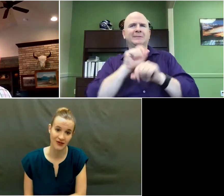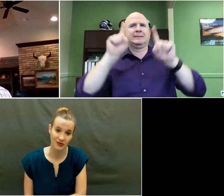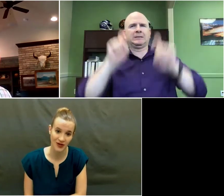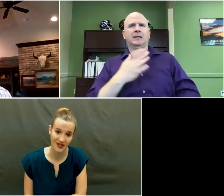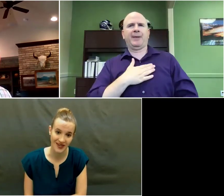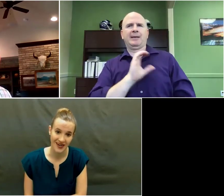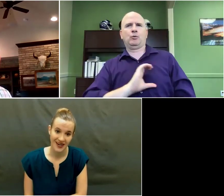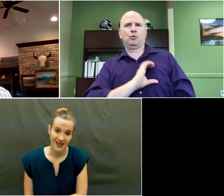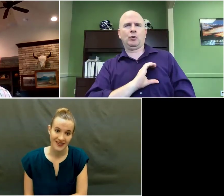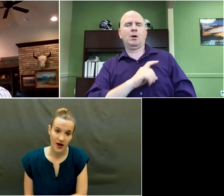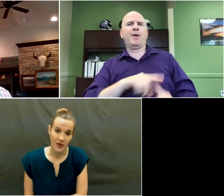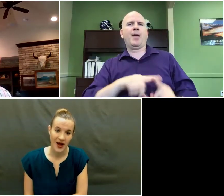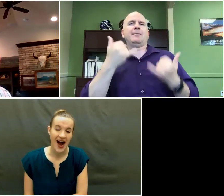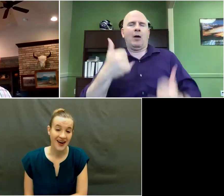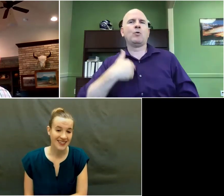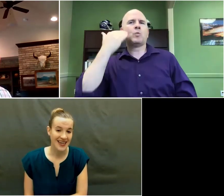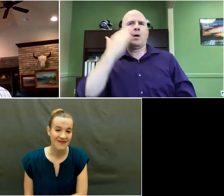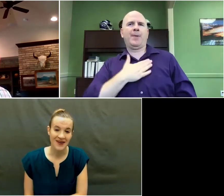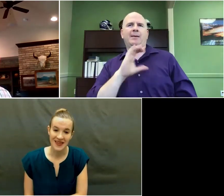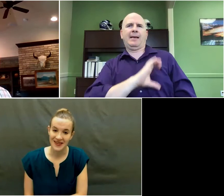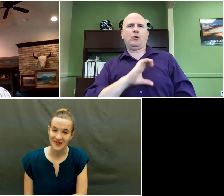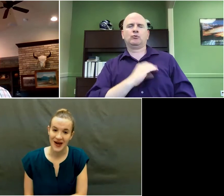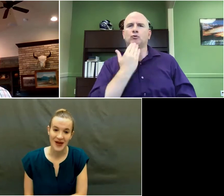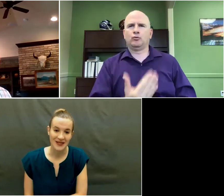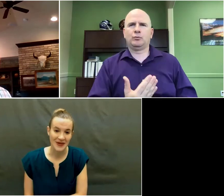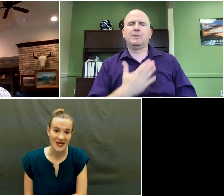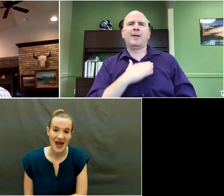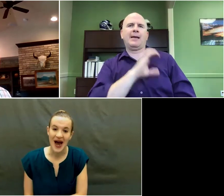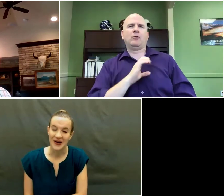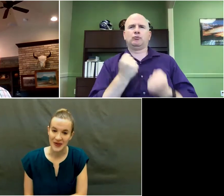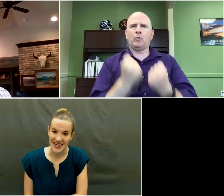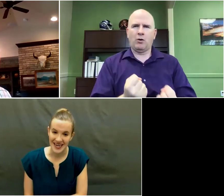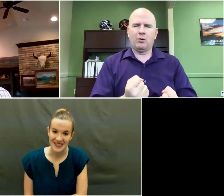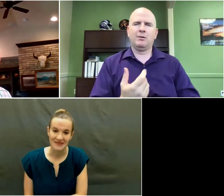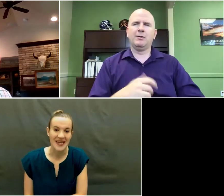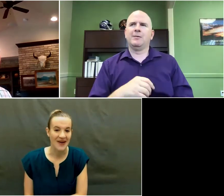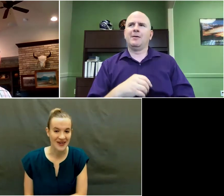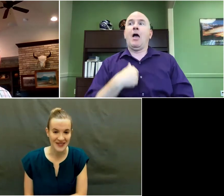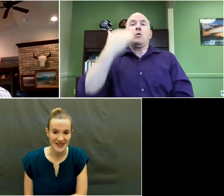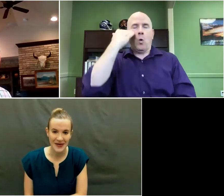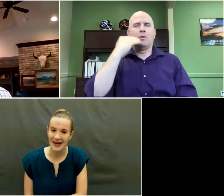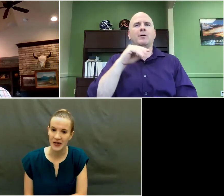interpreter. So honestly, I feel that this job has been a great test of my character, but in a good